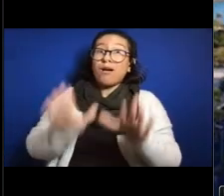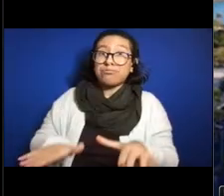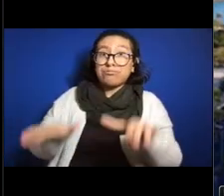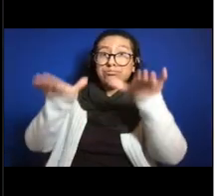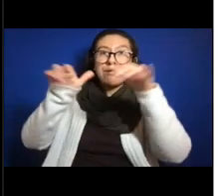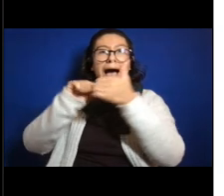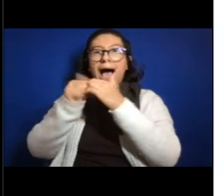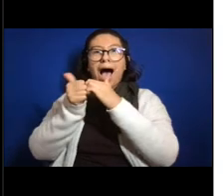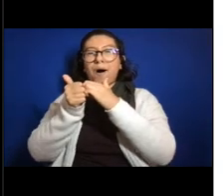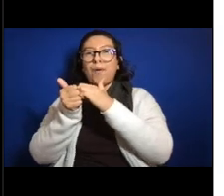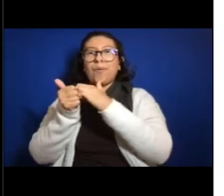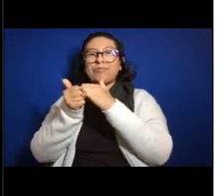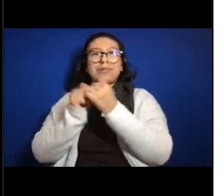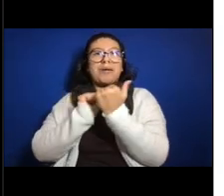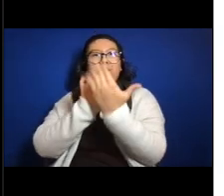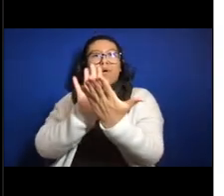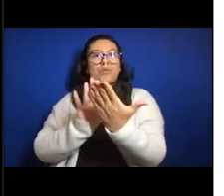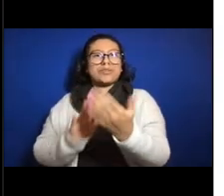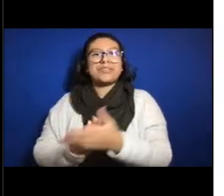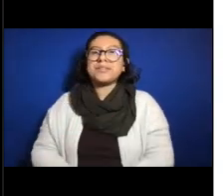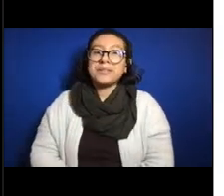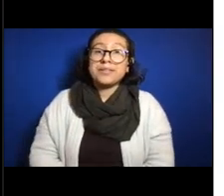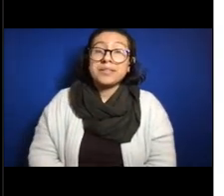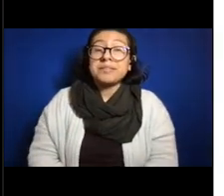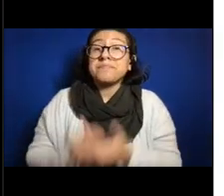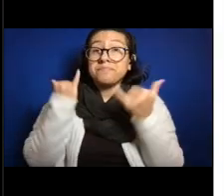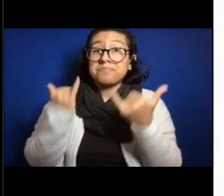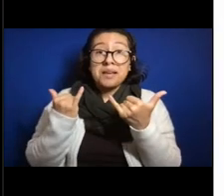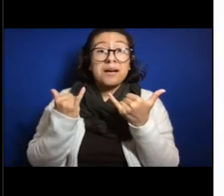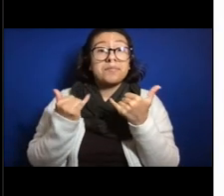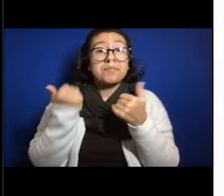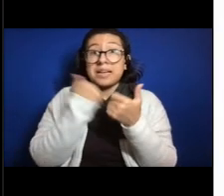but before oh I guess that'd be a good place to take any questions, Grace?